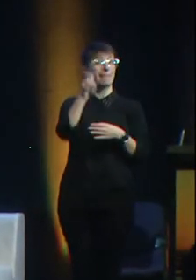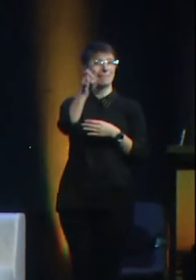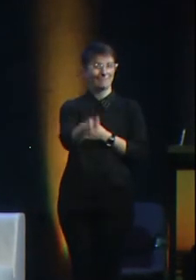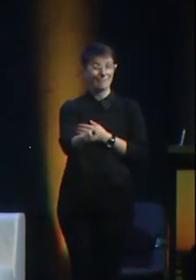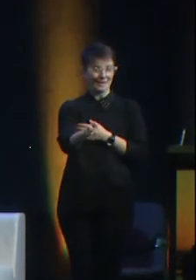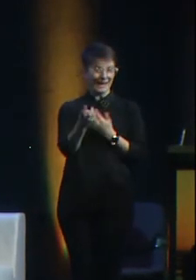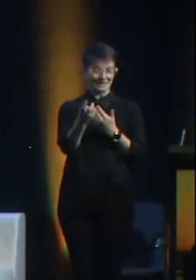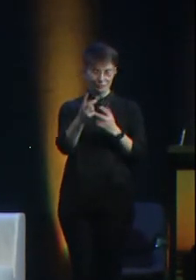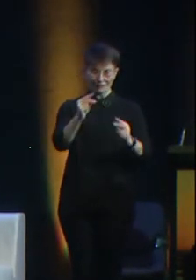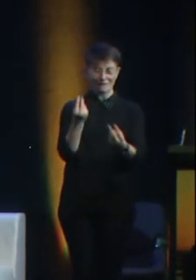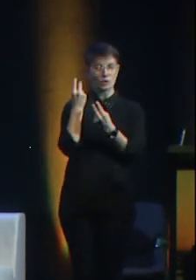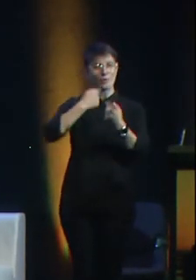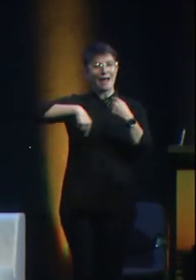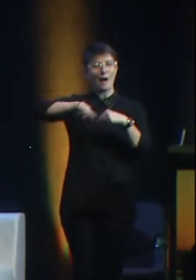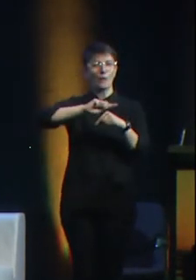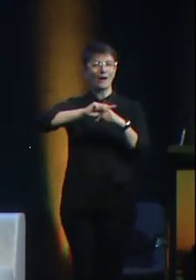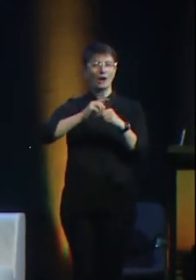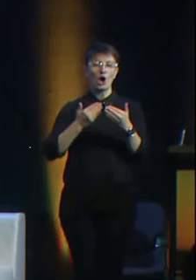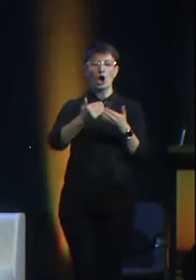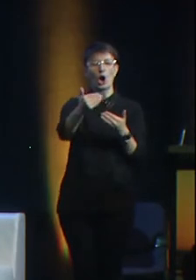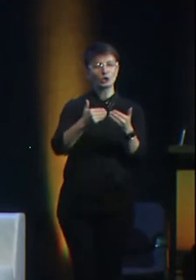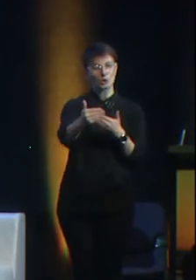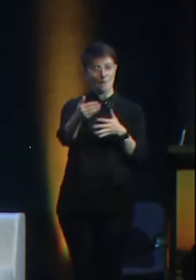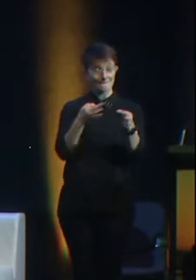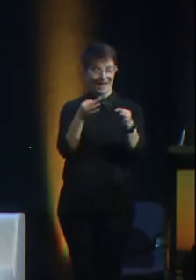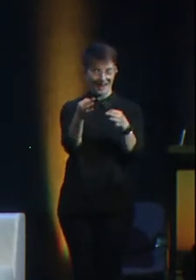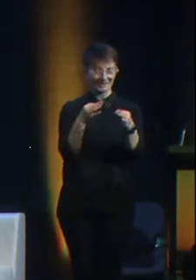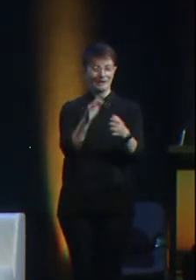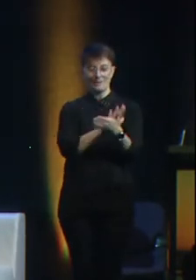which the body of work will come up in an another 12 months or so, but we've already